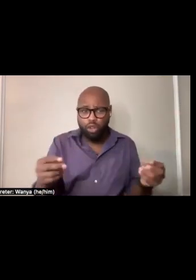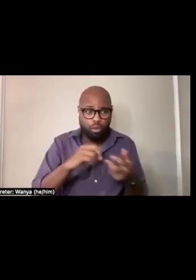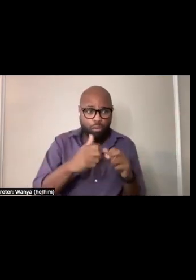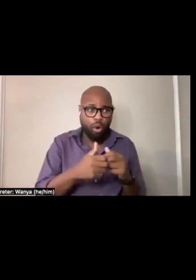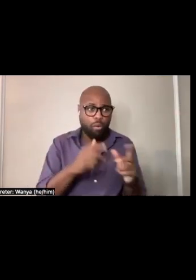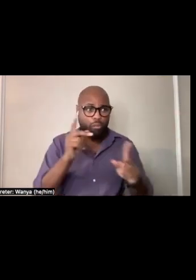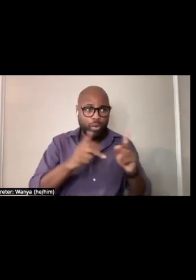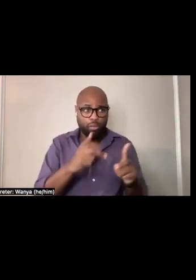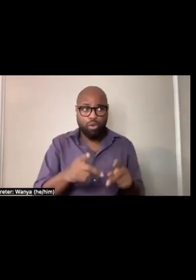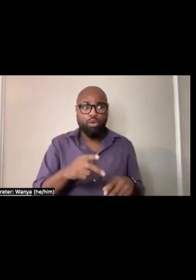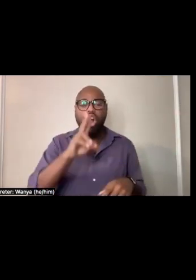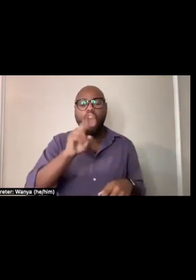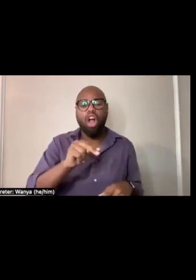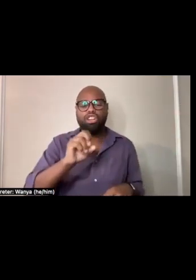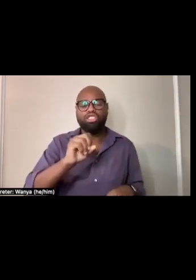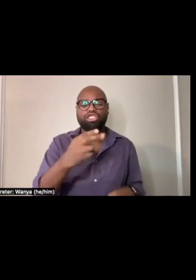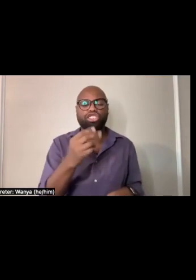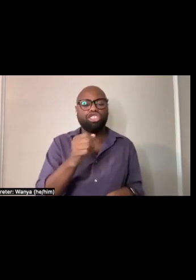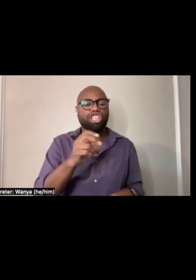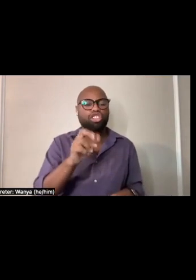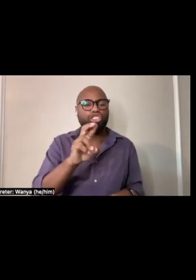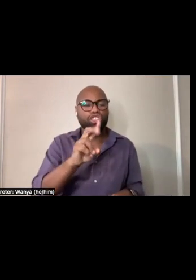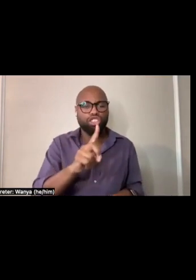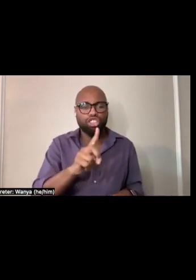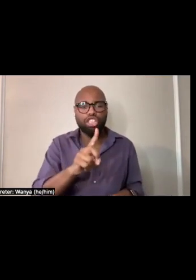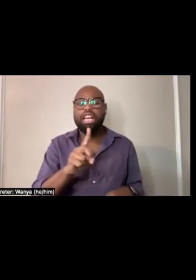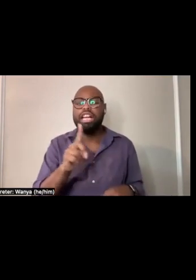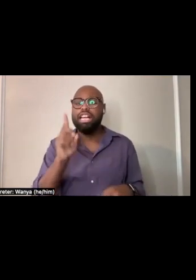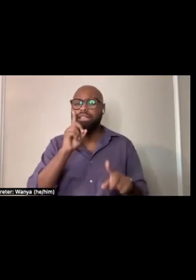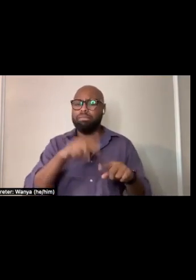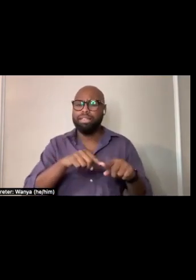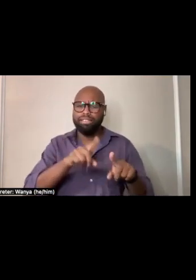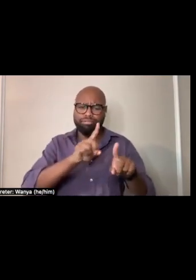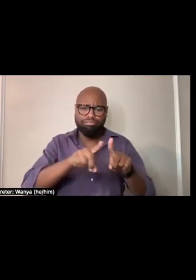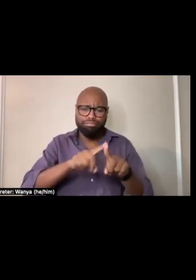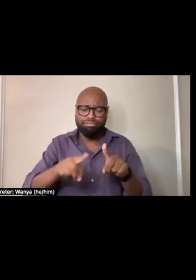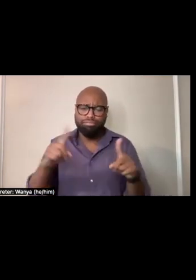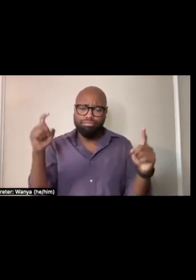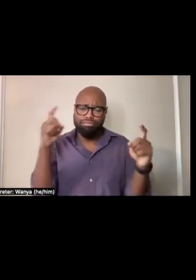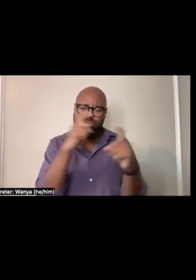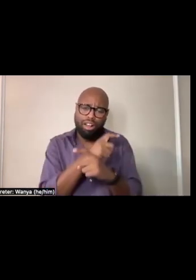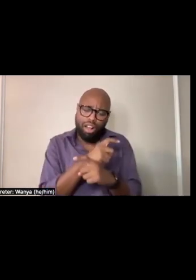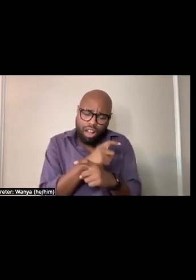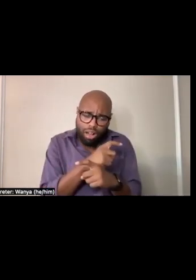unsheltered depends on a lot of complicated factors that Mike will be talking about in a minute.